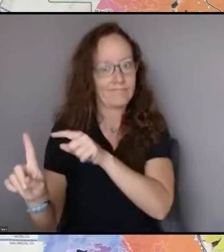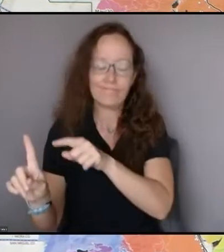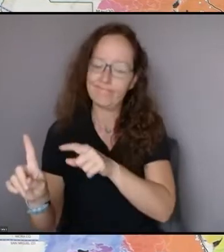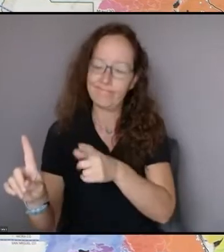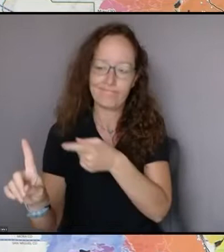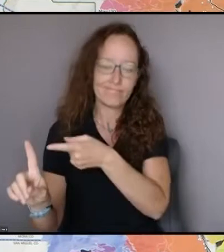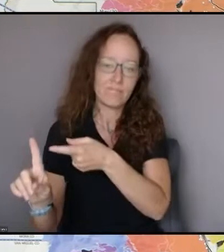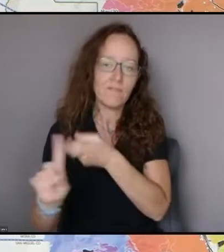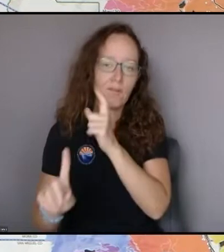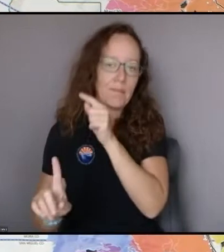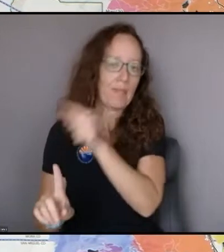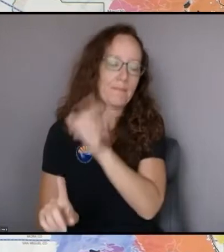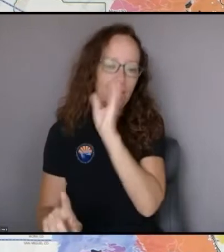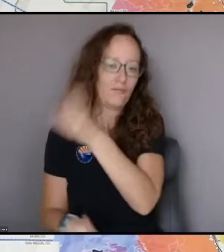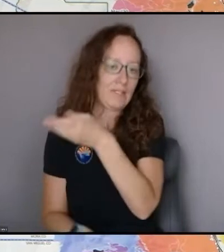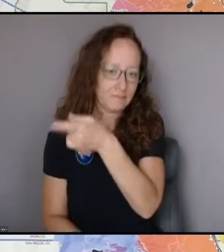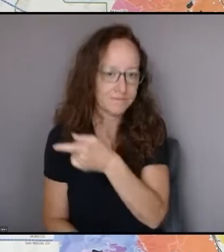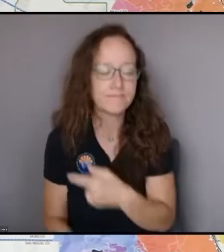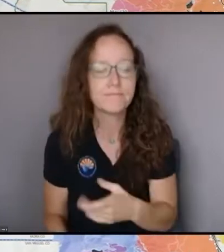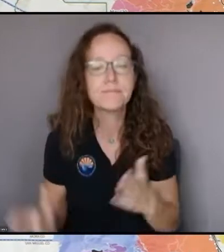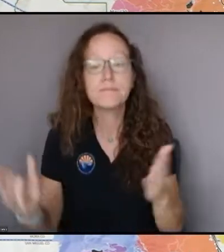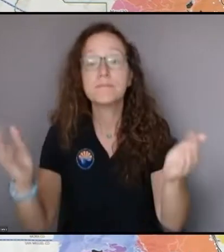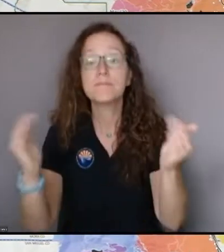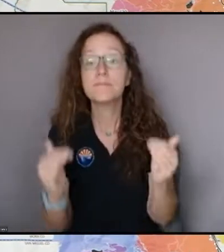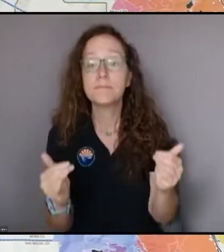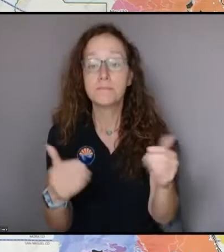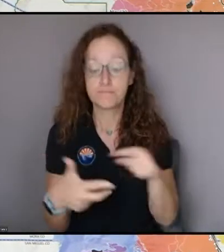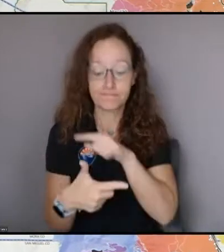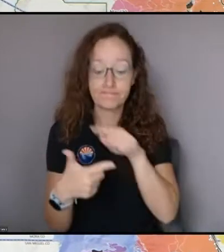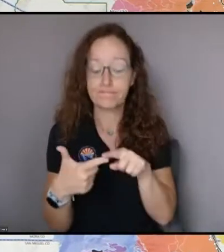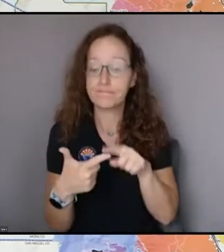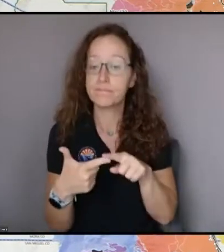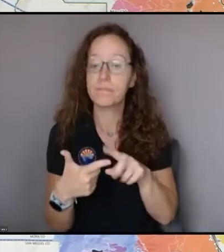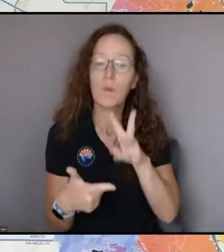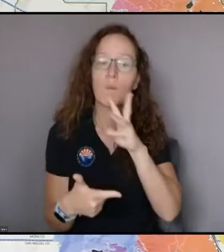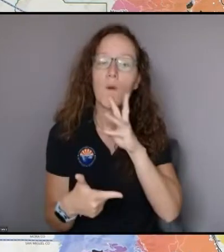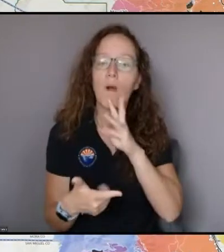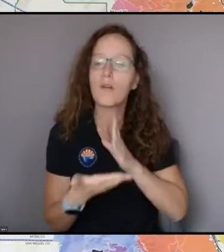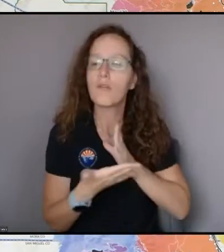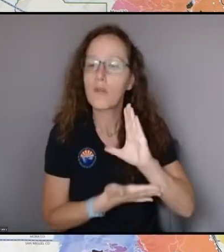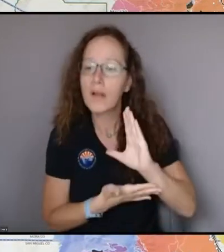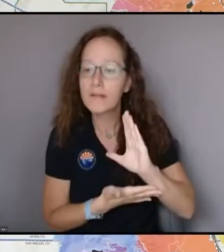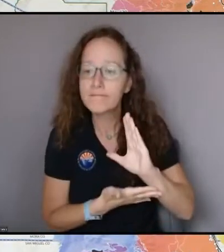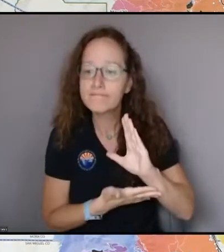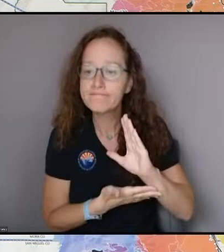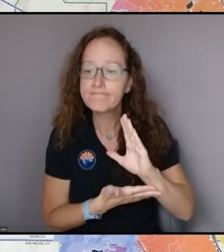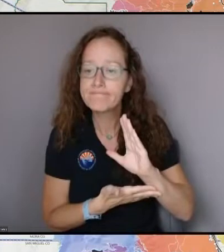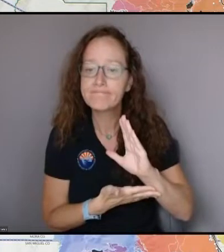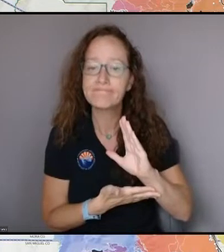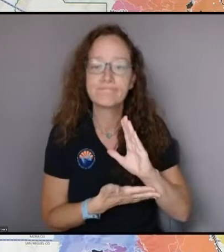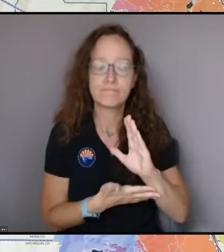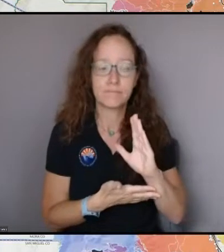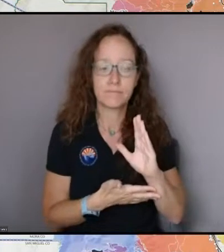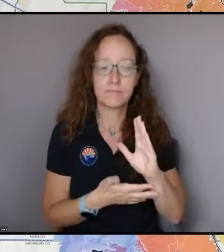rights, and the impacts that our actions can have on them, and what we're doing to minimize those impacts.